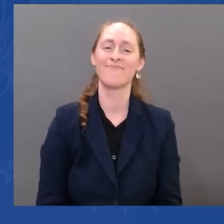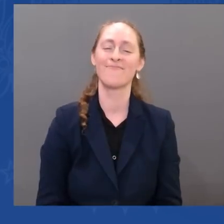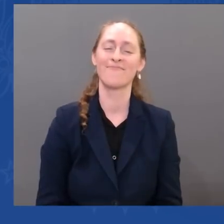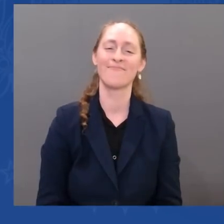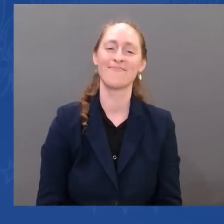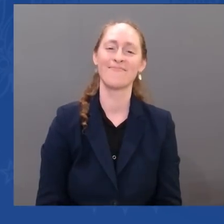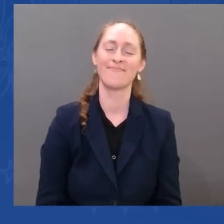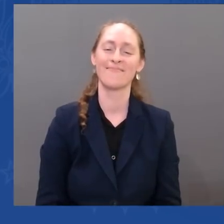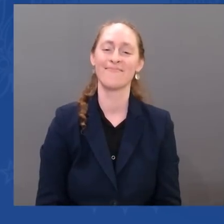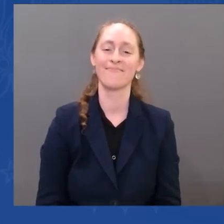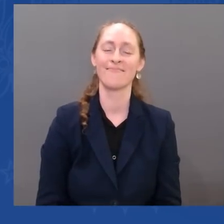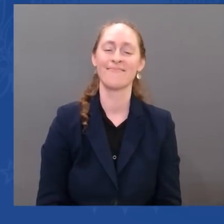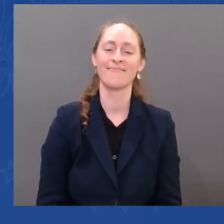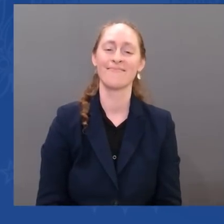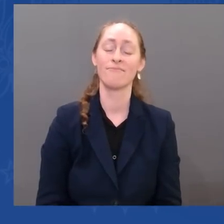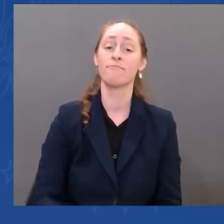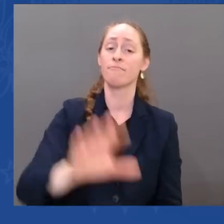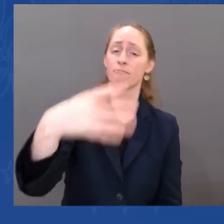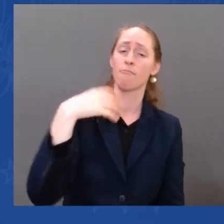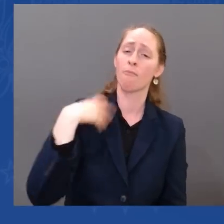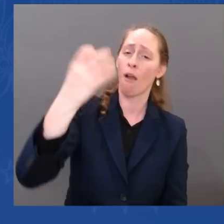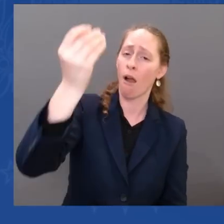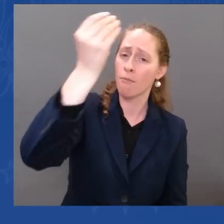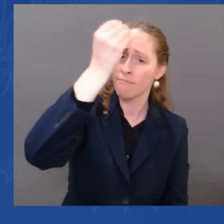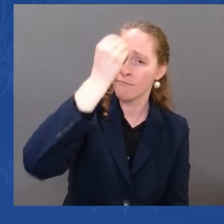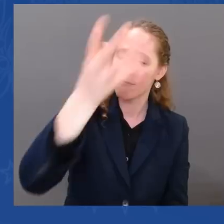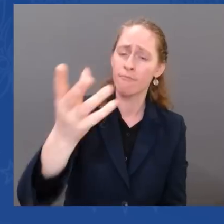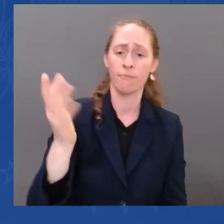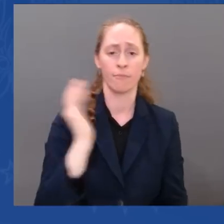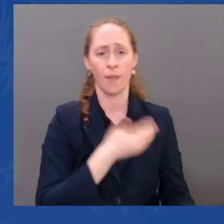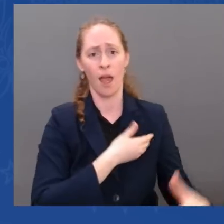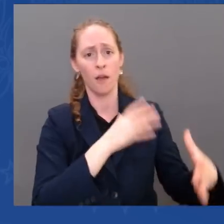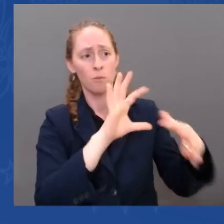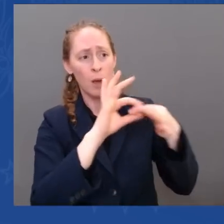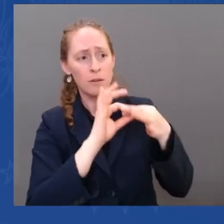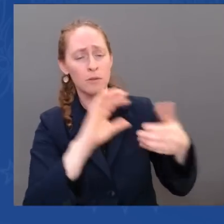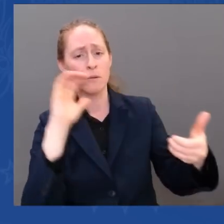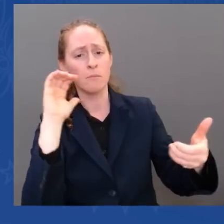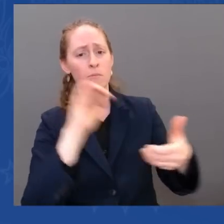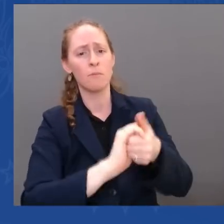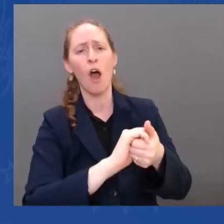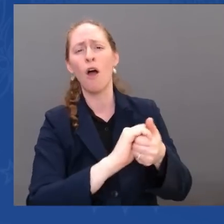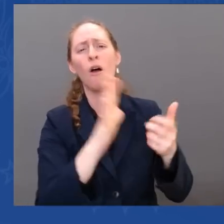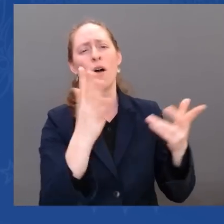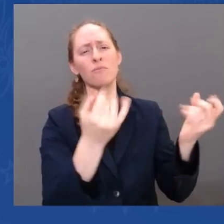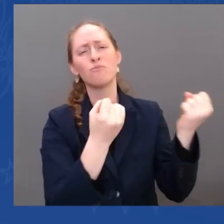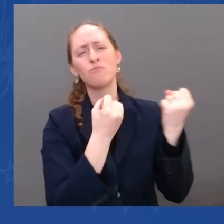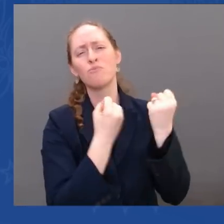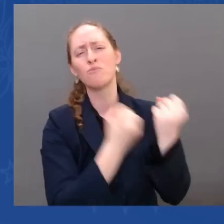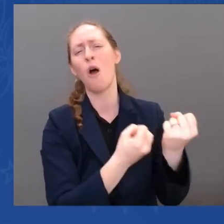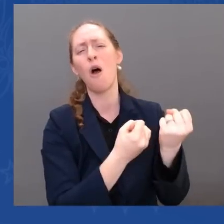than it has ever been. We had a great conversation. and the dangerous part for you all